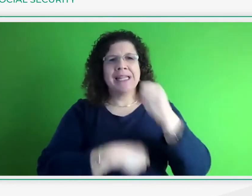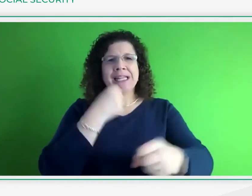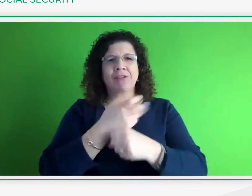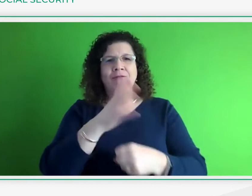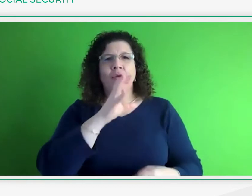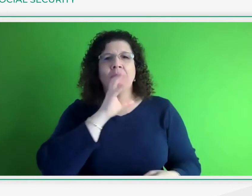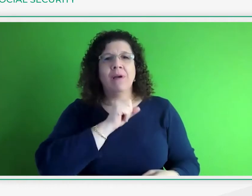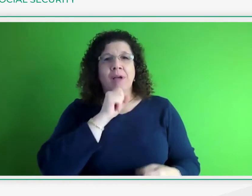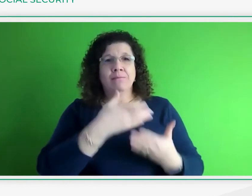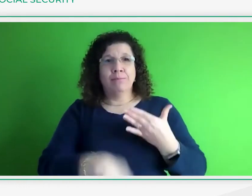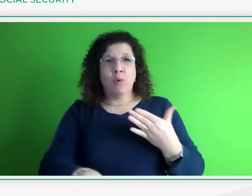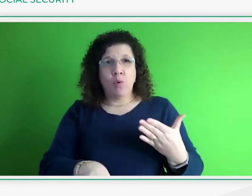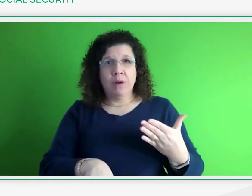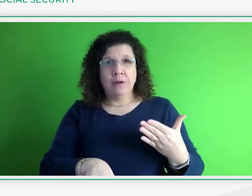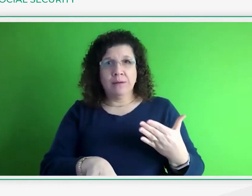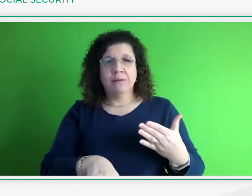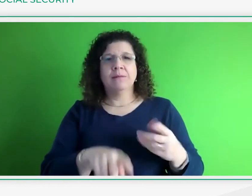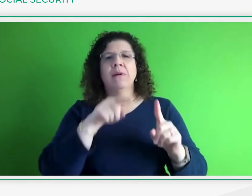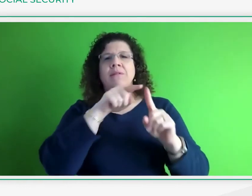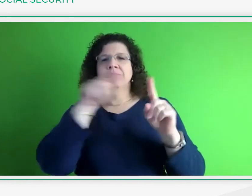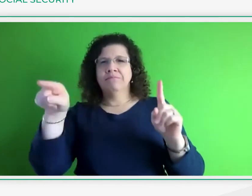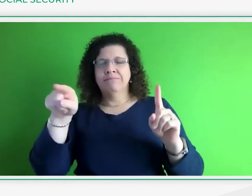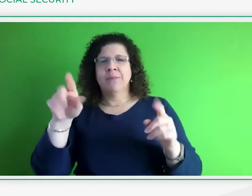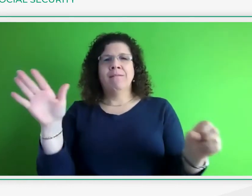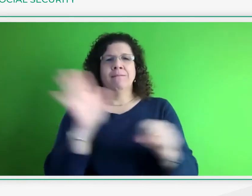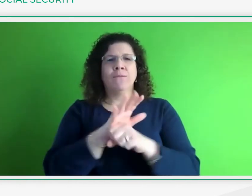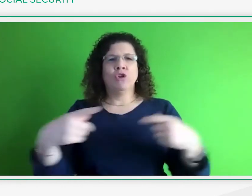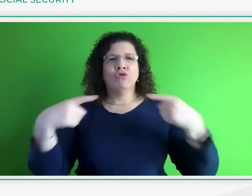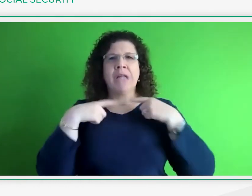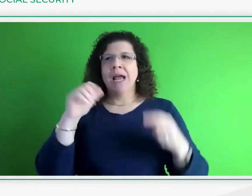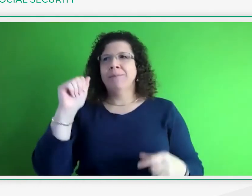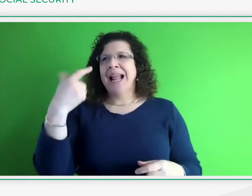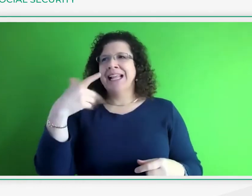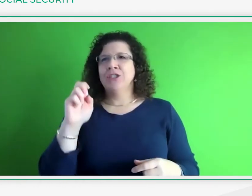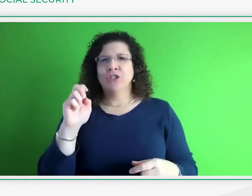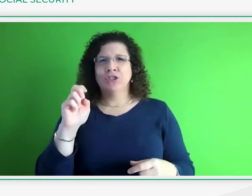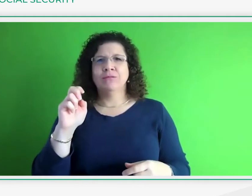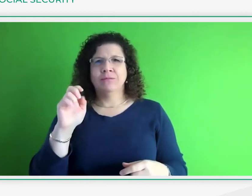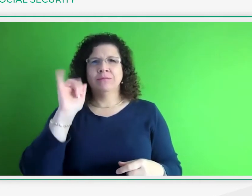shows the age that you're born . . . or, the year that you're born, excuse me, and retirement